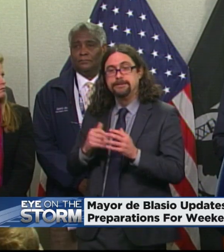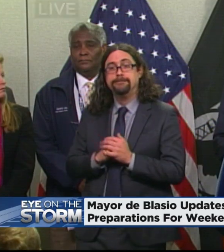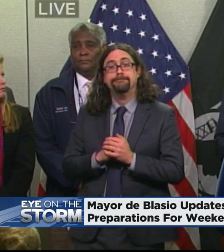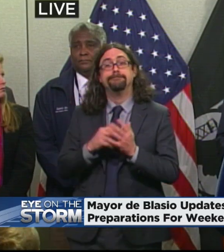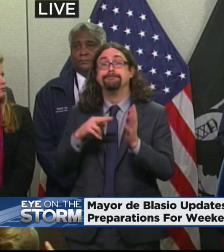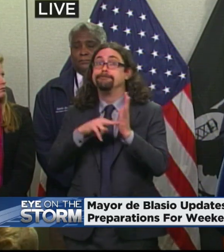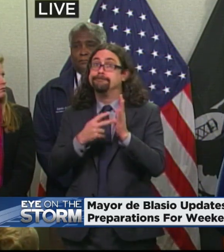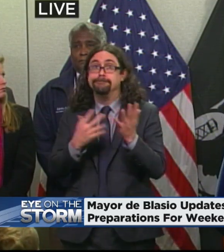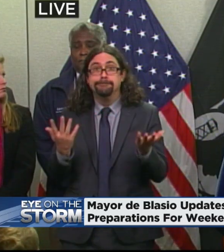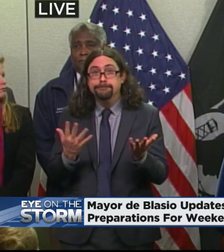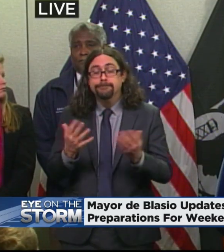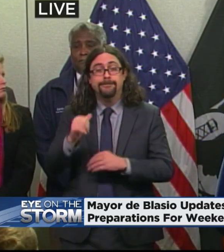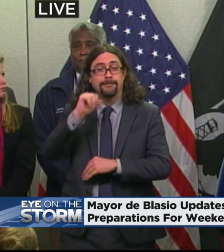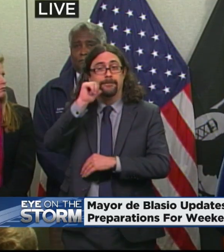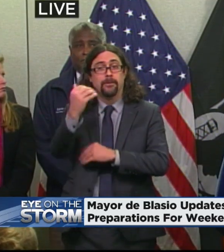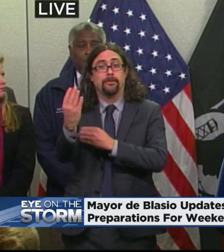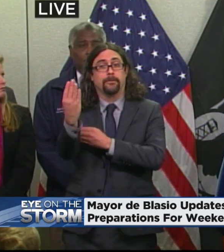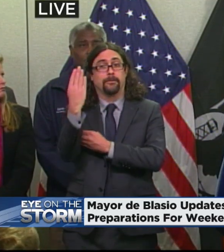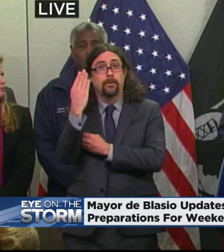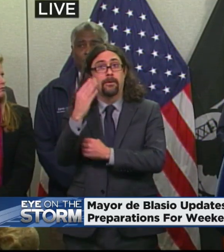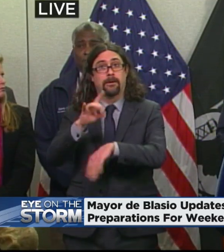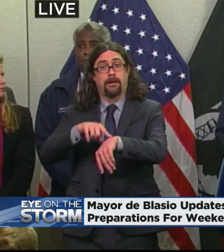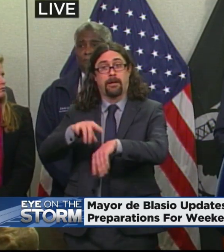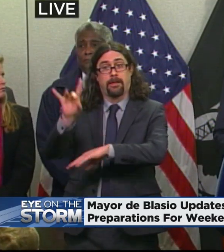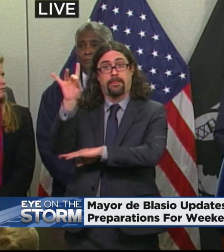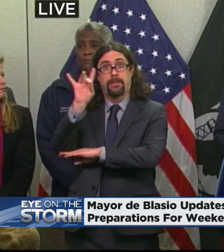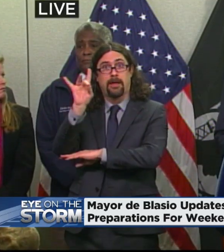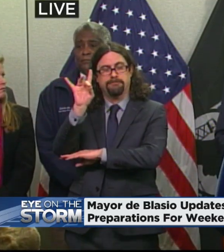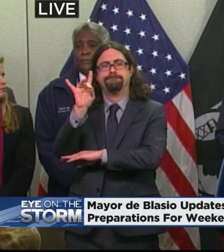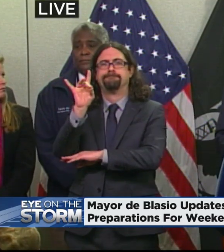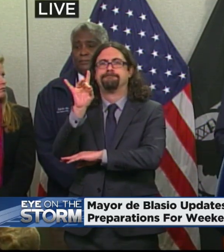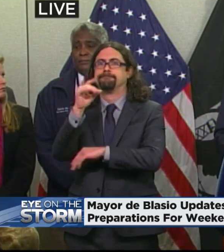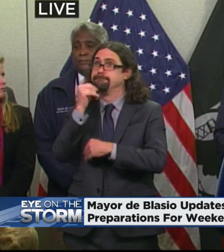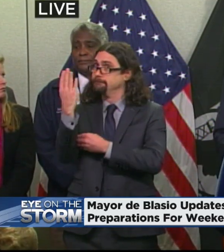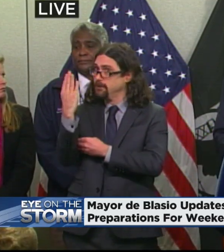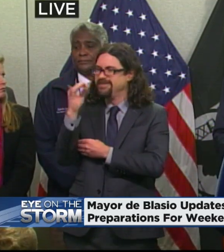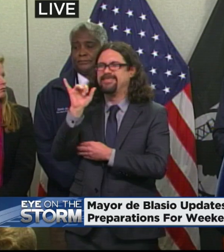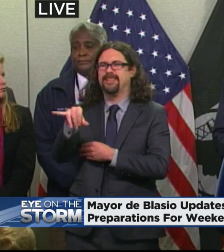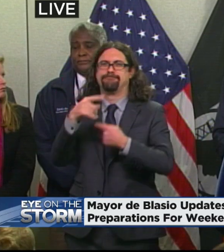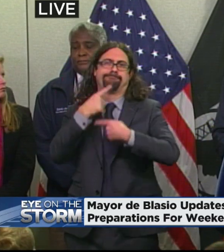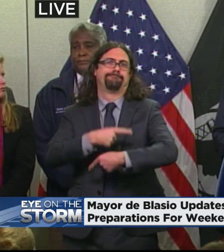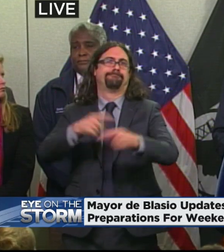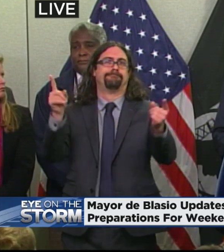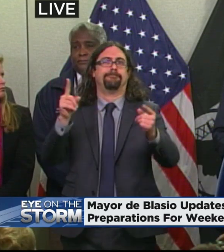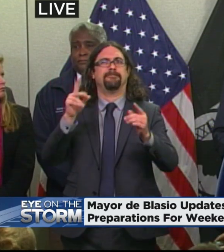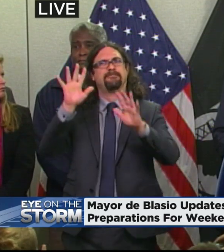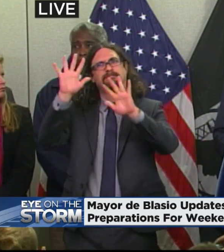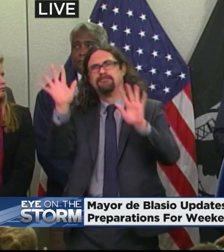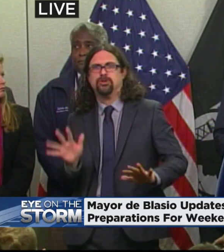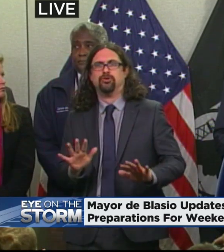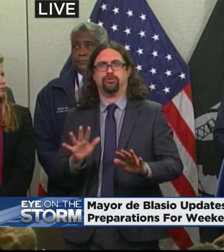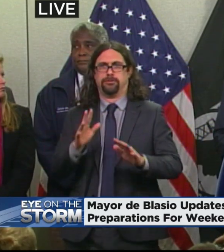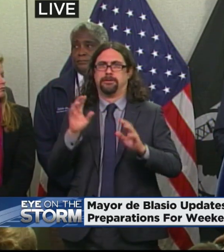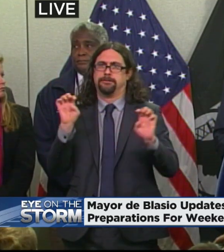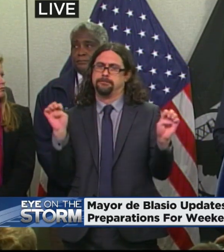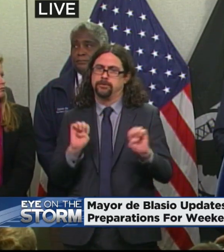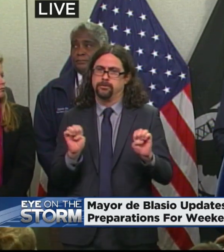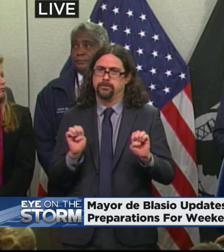TOMORROW MORNING I WILL BE DECLARING A LOCAL WINTER WEATHER EMERGENCY FOR NEW YORK CITY, AND THAT WILL STAY IN